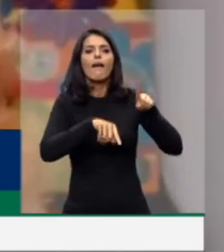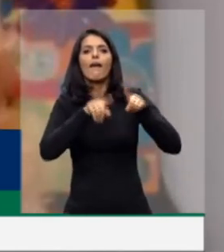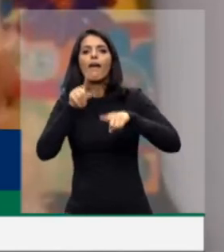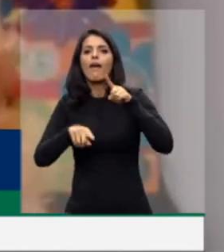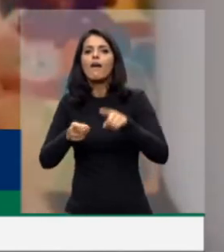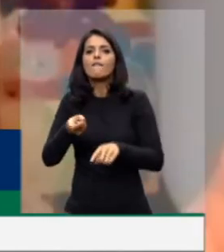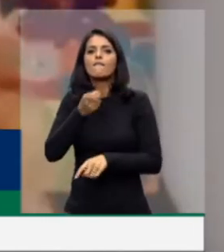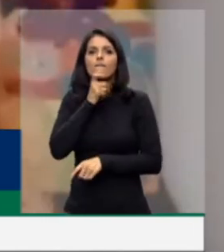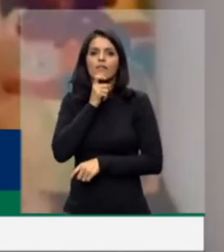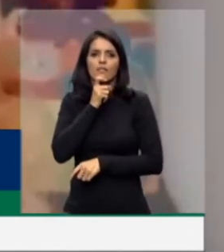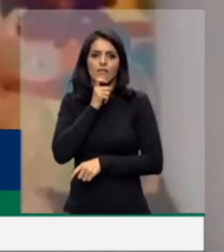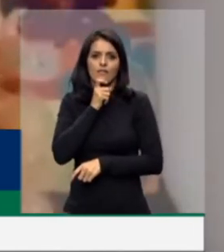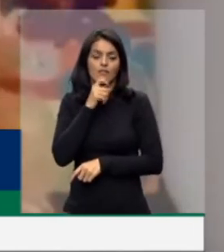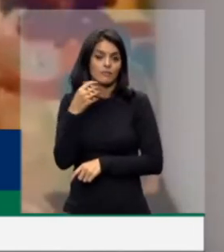ESTAMOS LIDANDO COM VIDAS